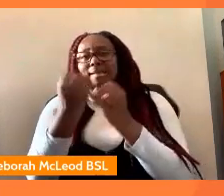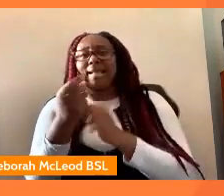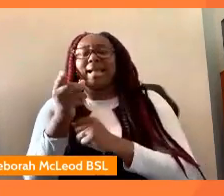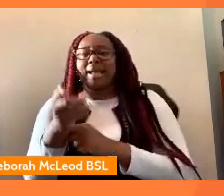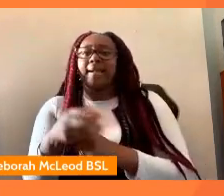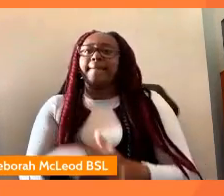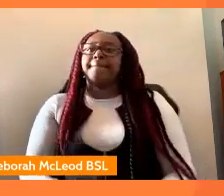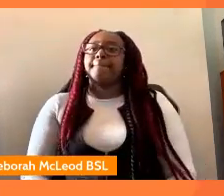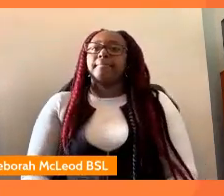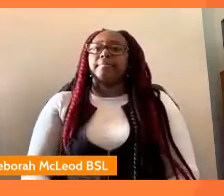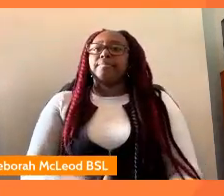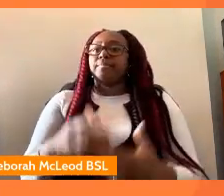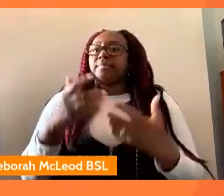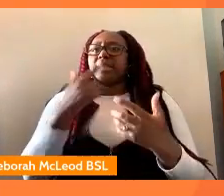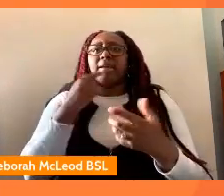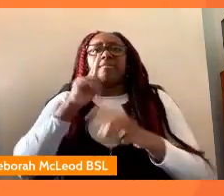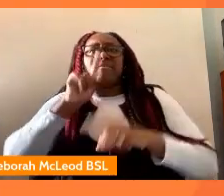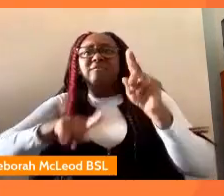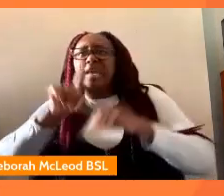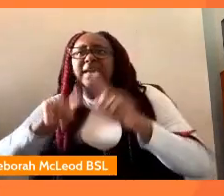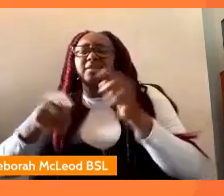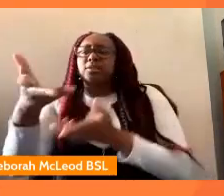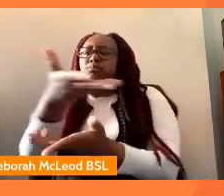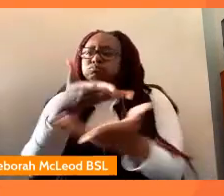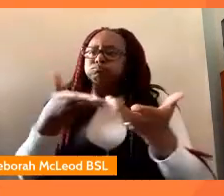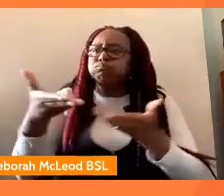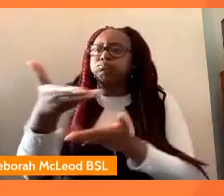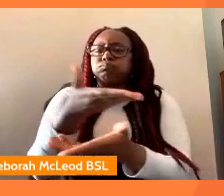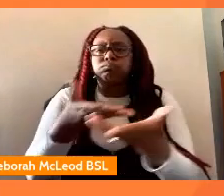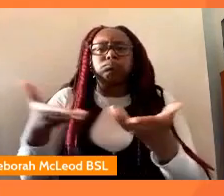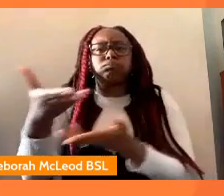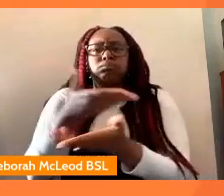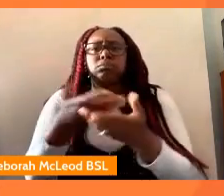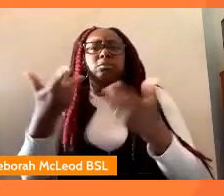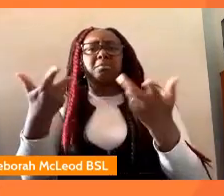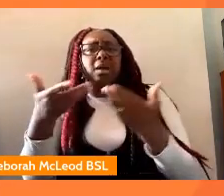And then we had various conversations around it. So the conversations are still ongoing.